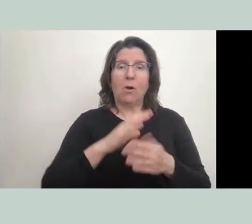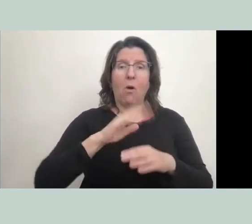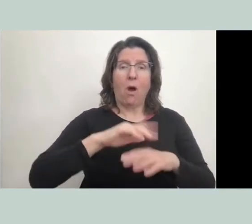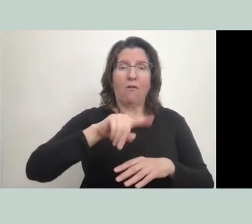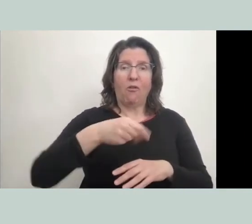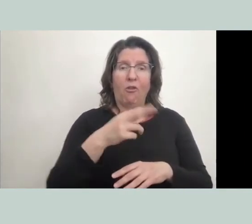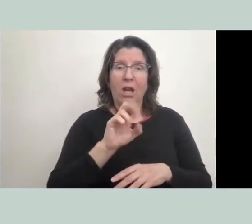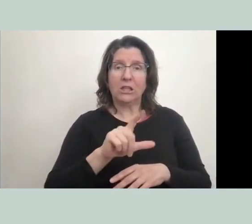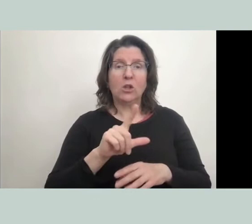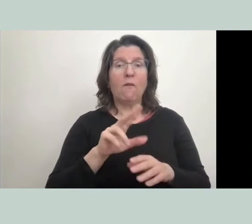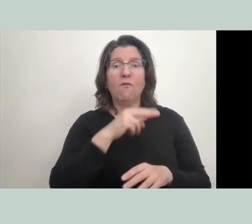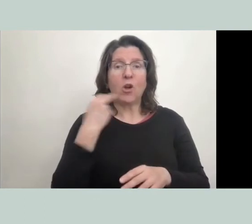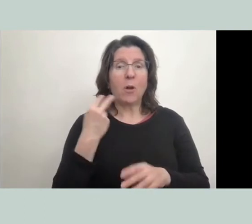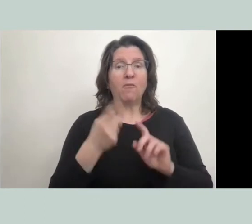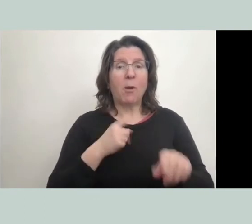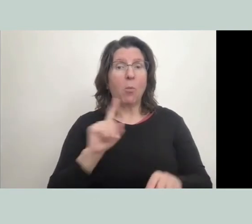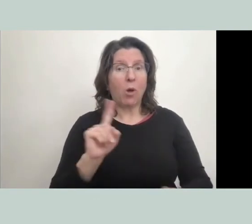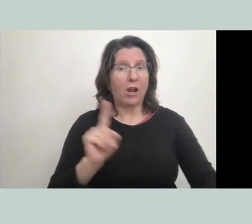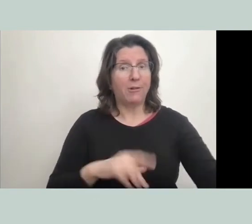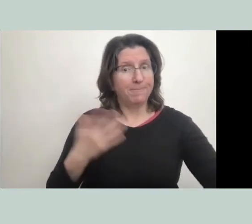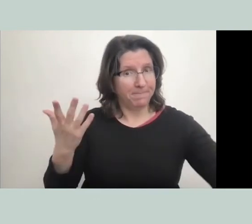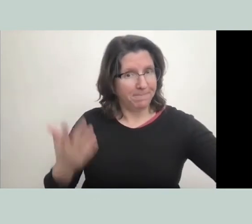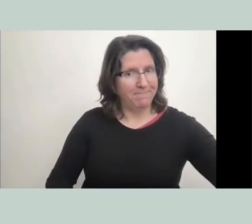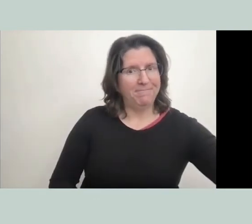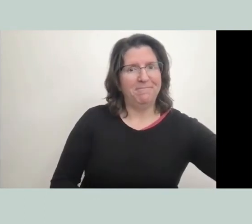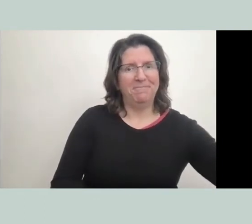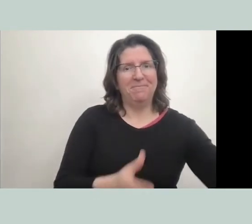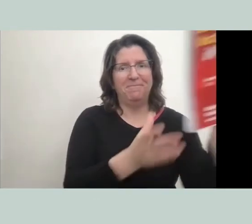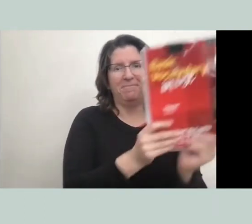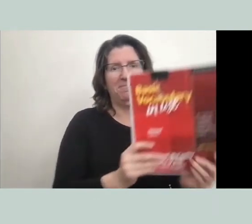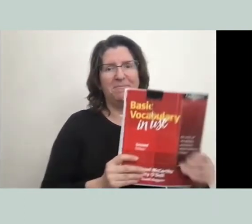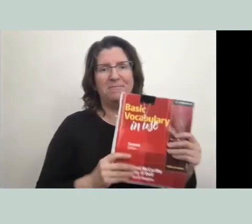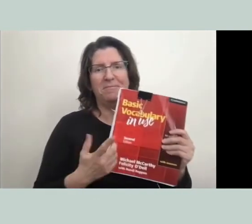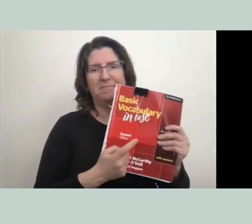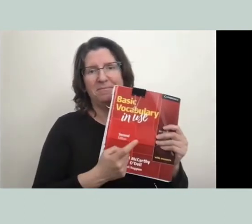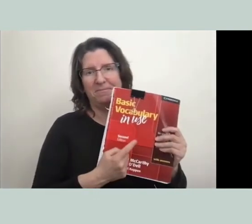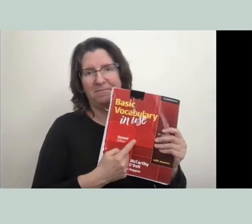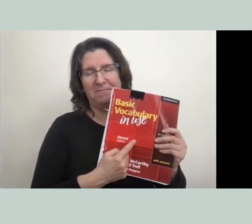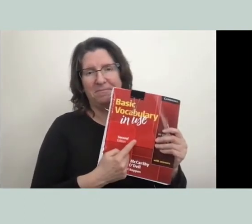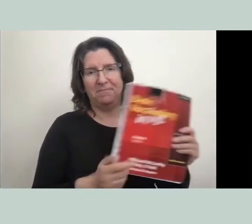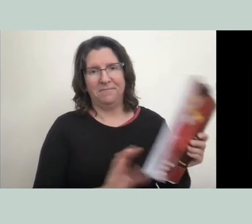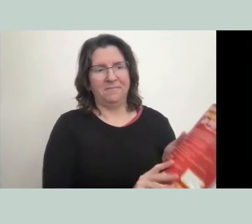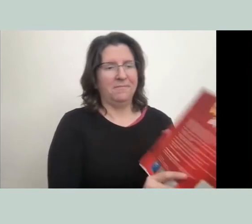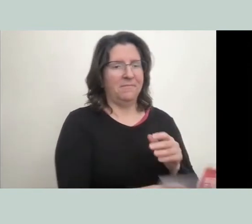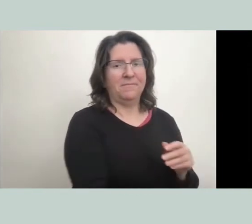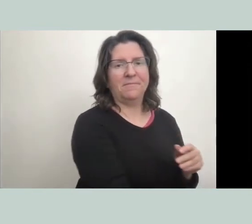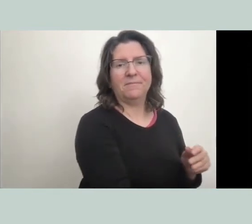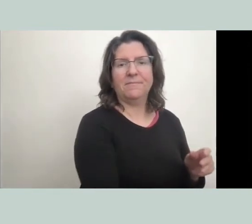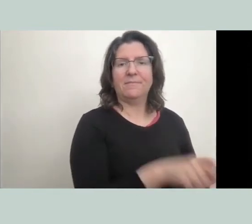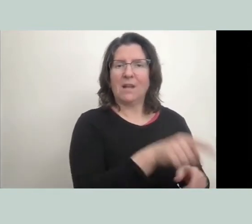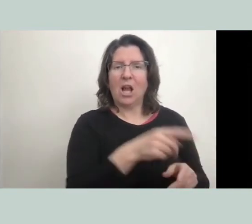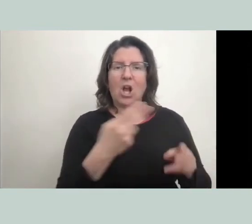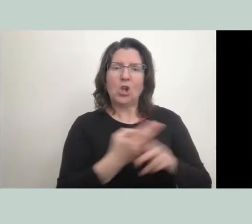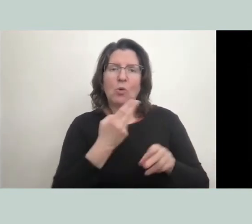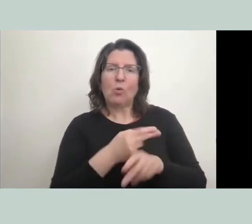This exercise is based on a chapter from the "Basic Vocabulary in Use" resource book.